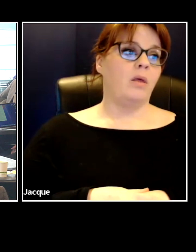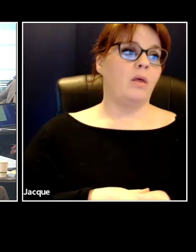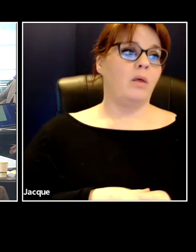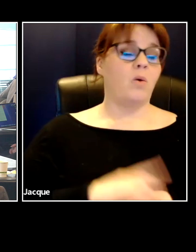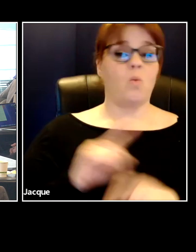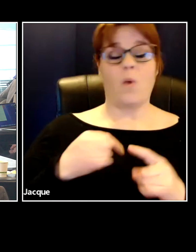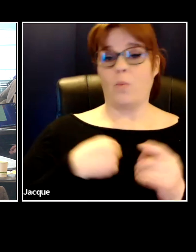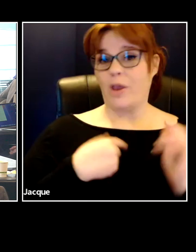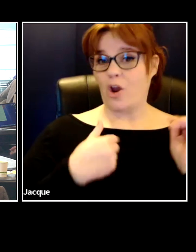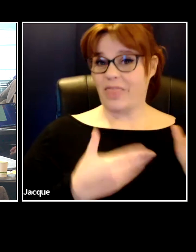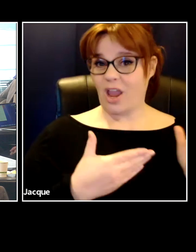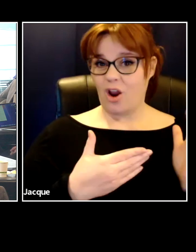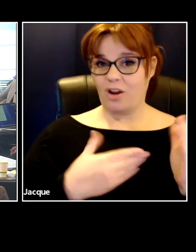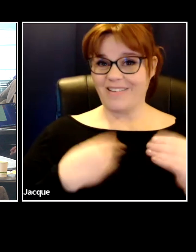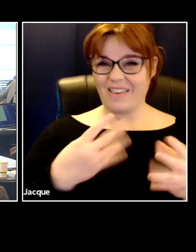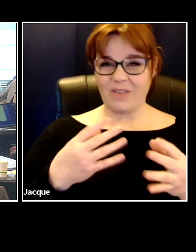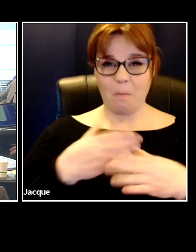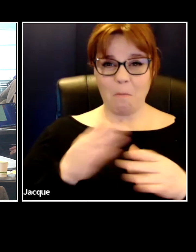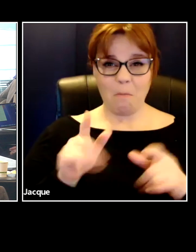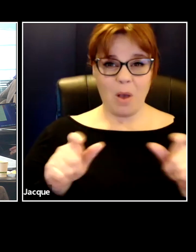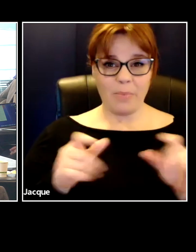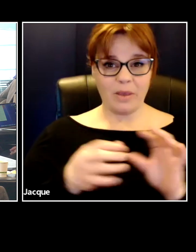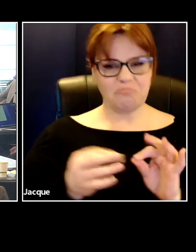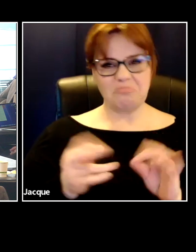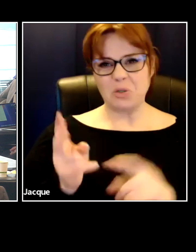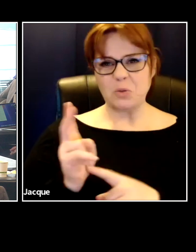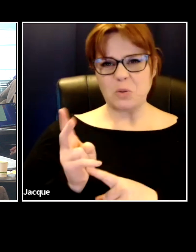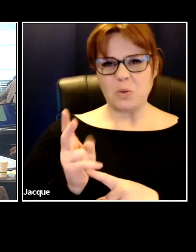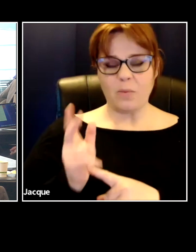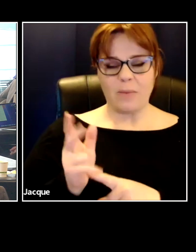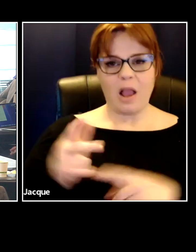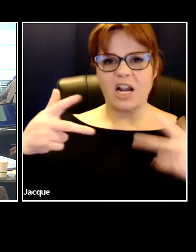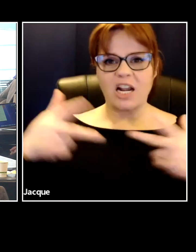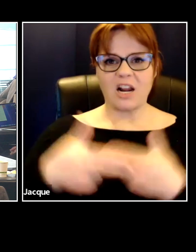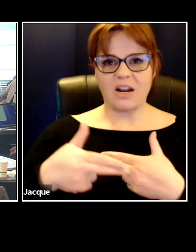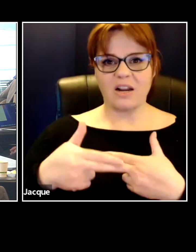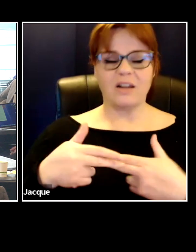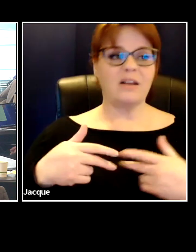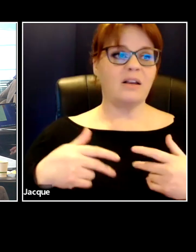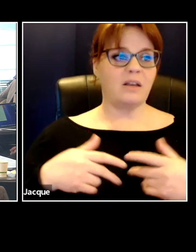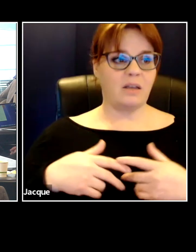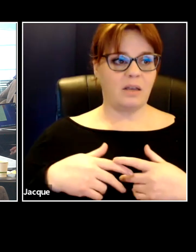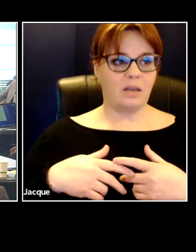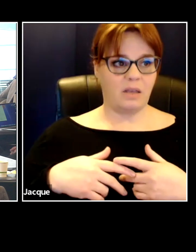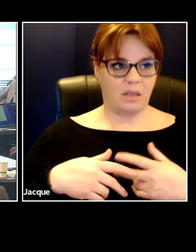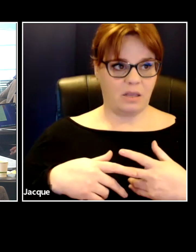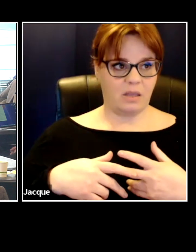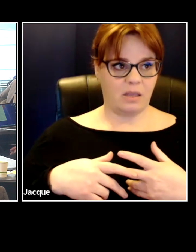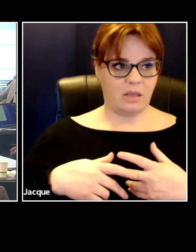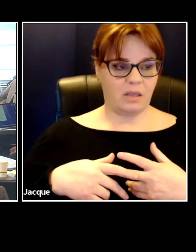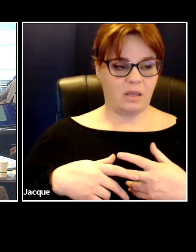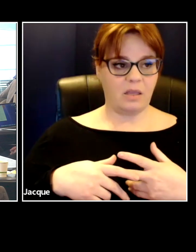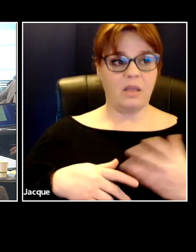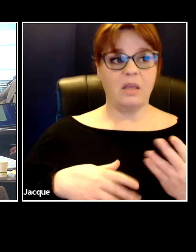giving public comment it's only two minutes three minutes because they some may want to hear from us